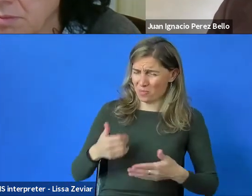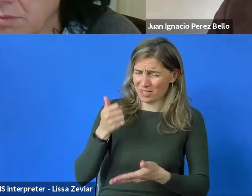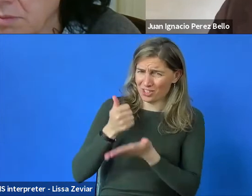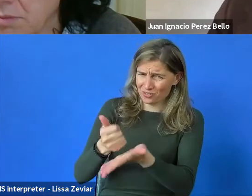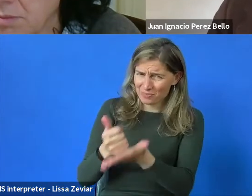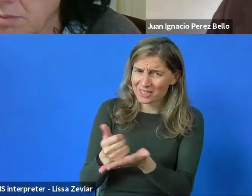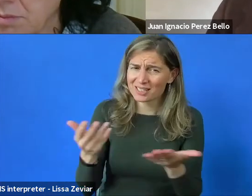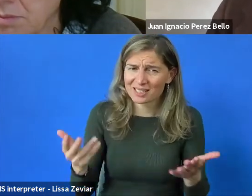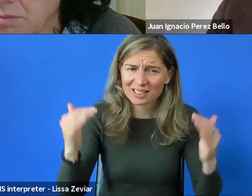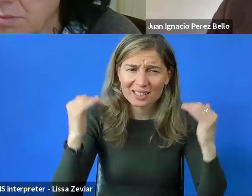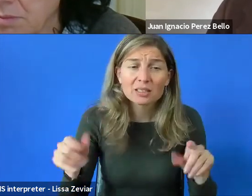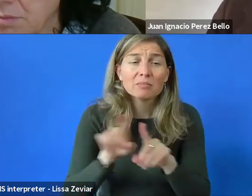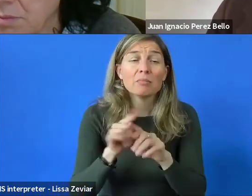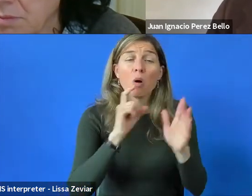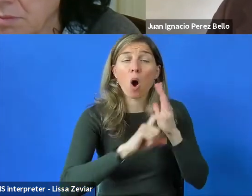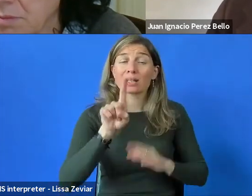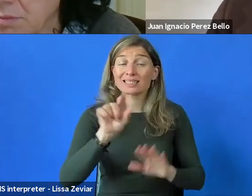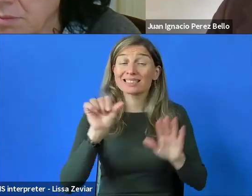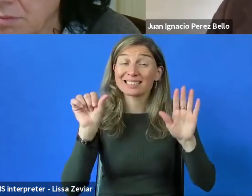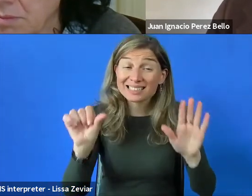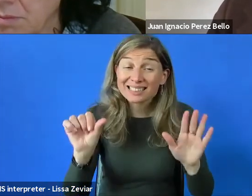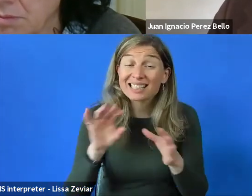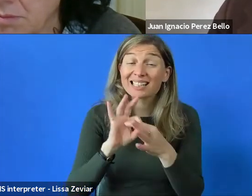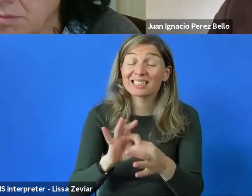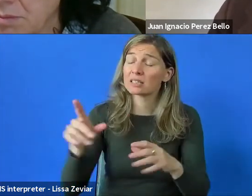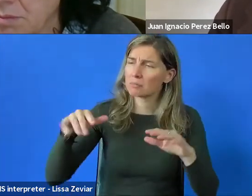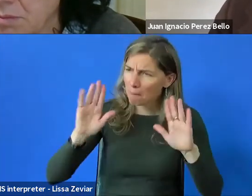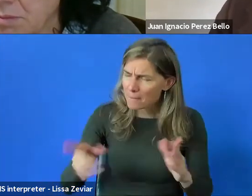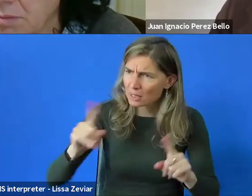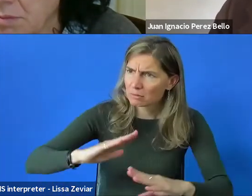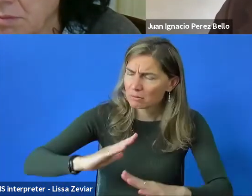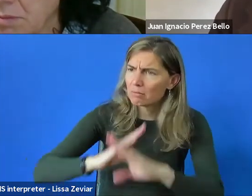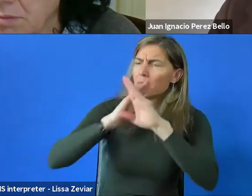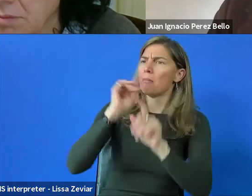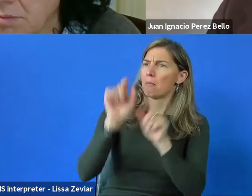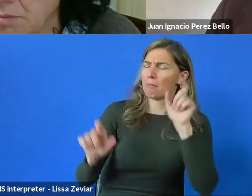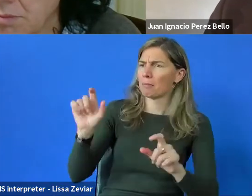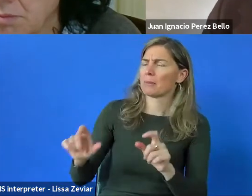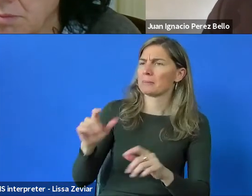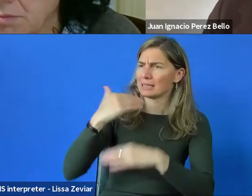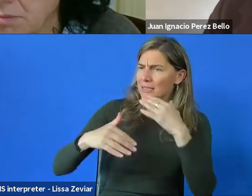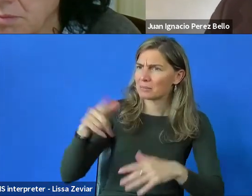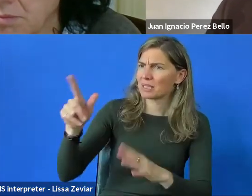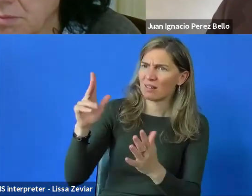on prevention of violence, abuse and exploitations of persons with disabilities and personal integrity.